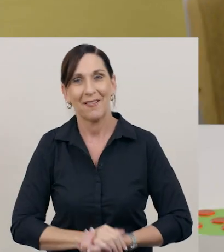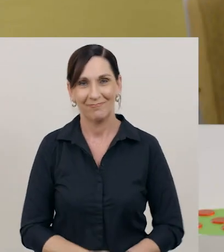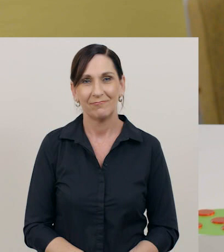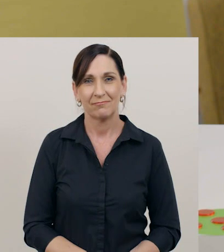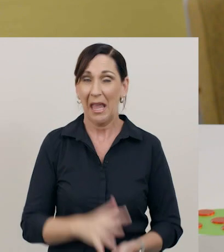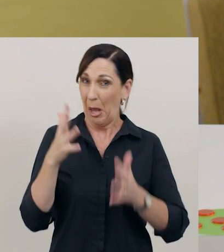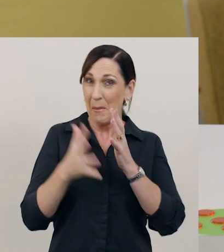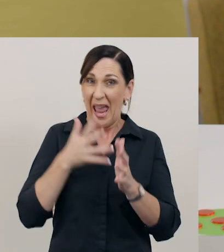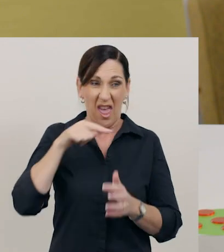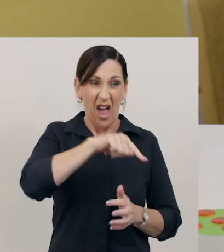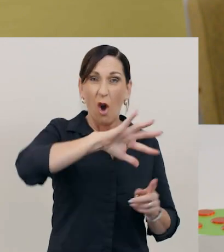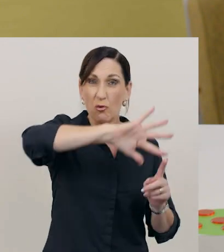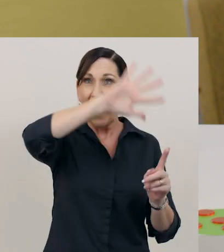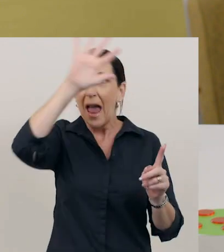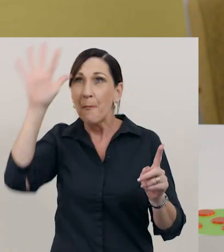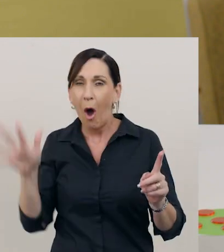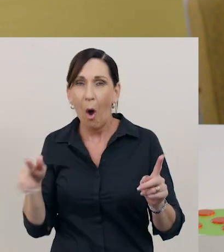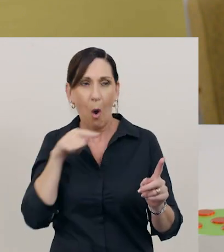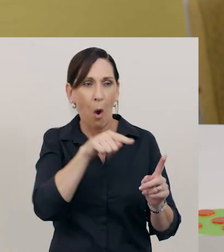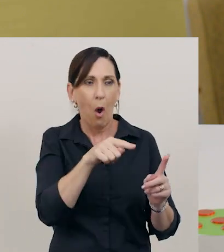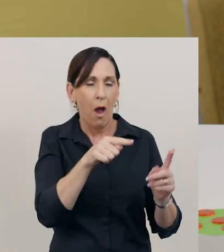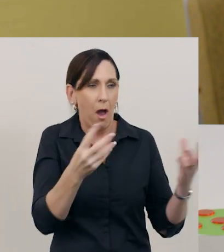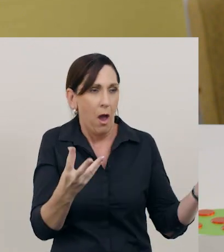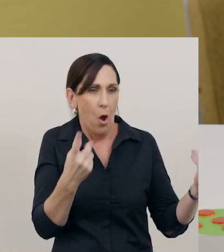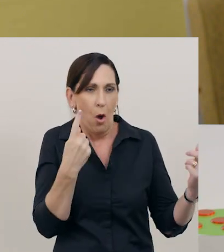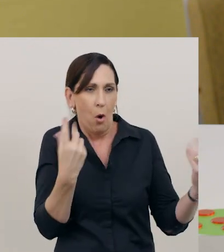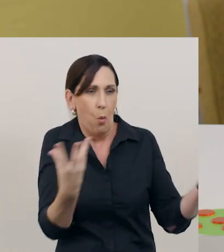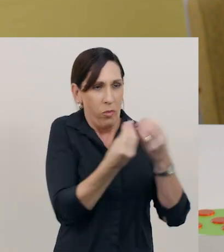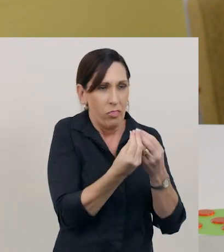Each part of the rainbow made combinations to 10.